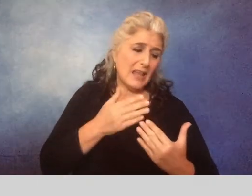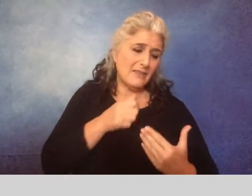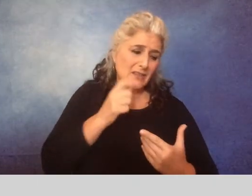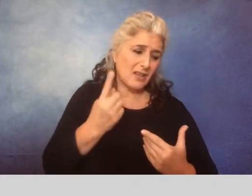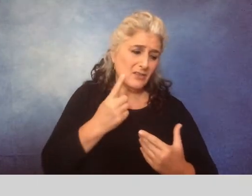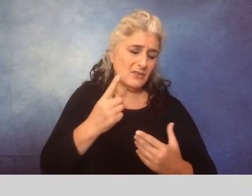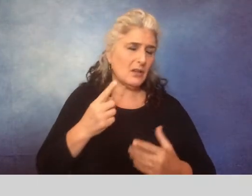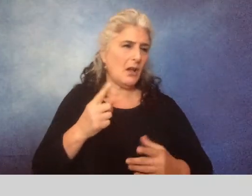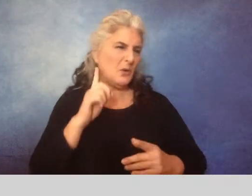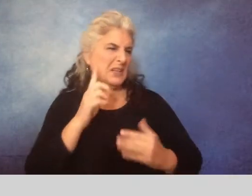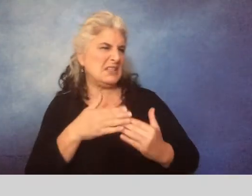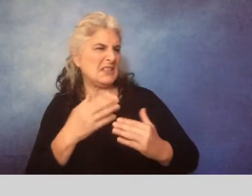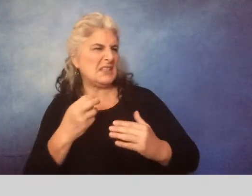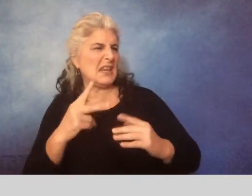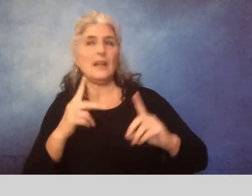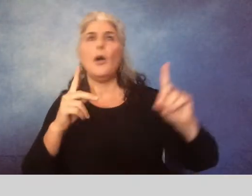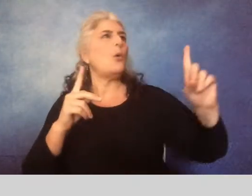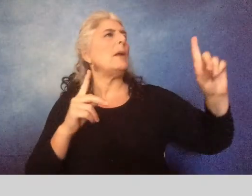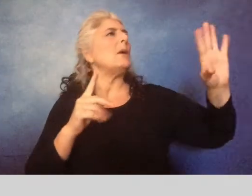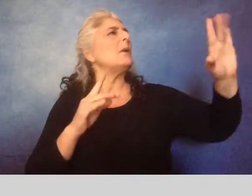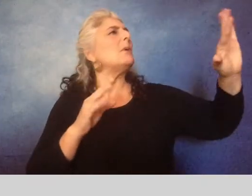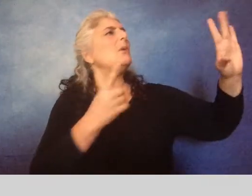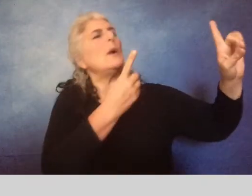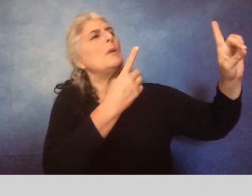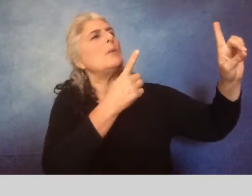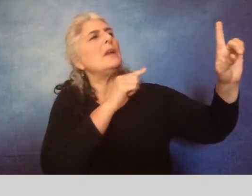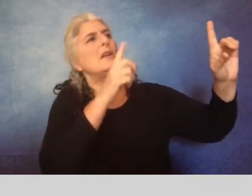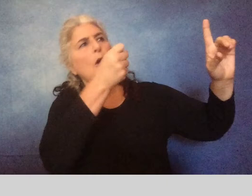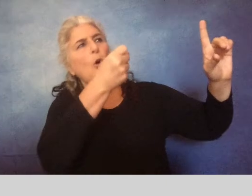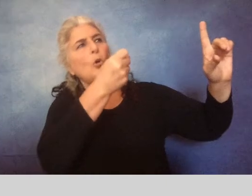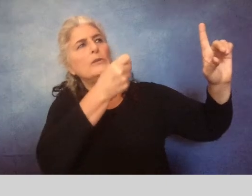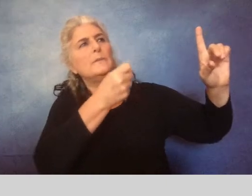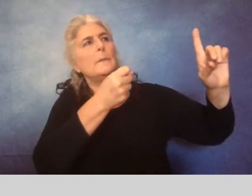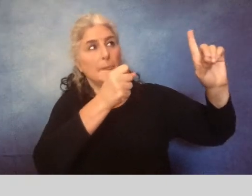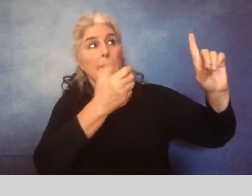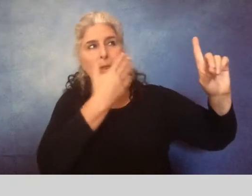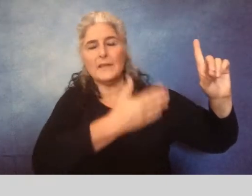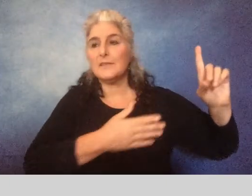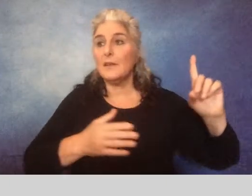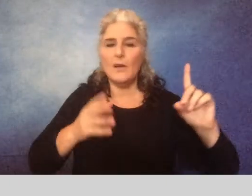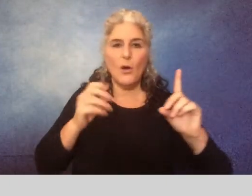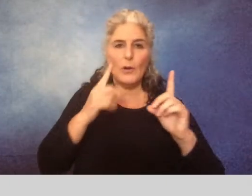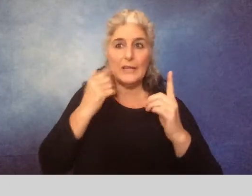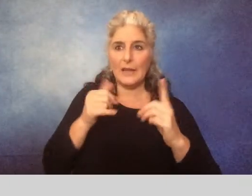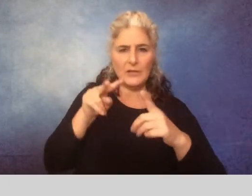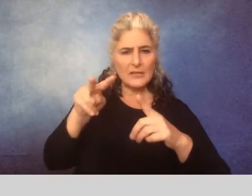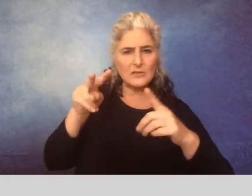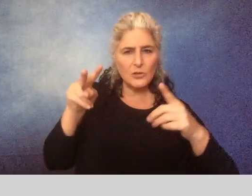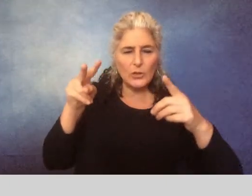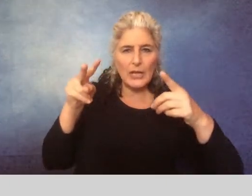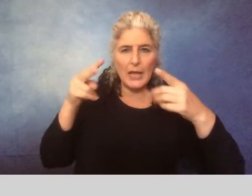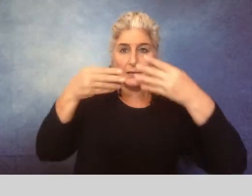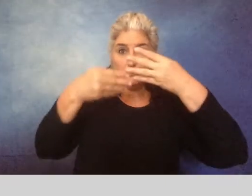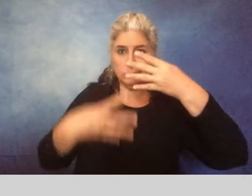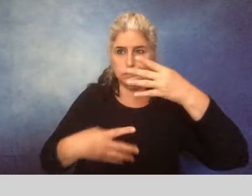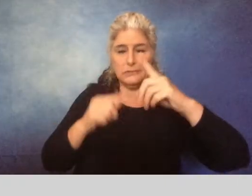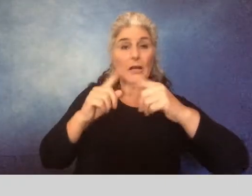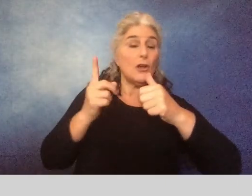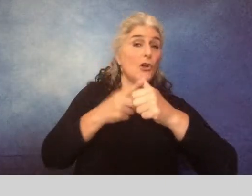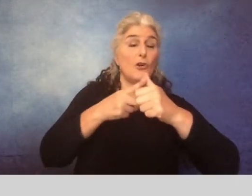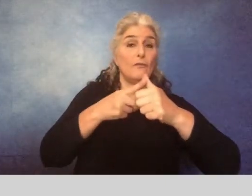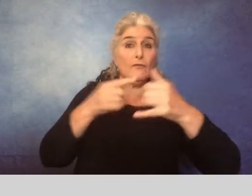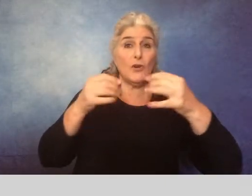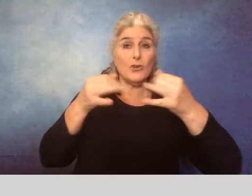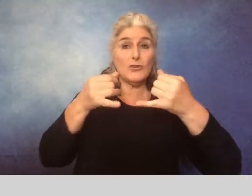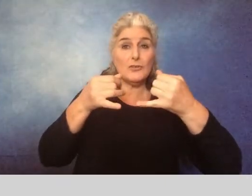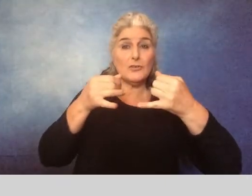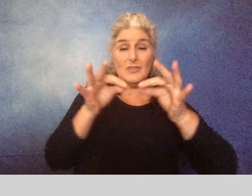"123456seven" All right, so we can see at the first line that several body is using Python.